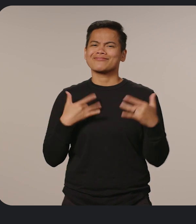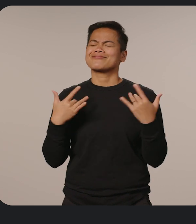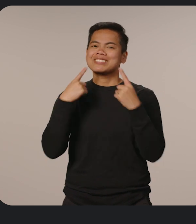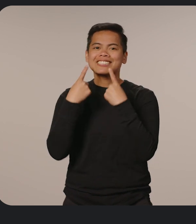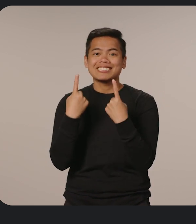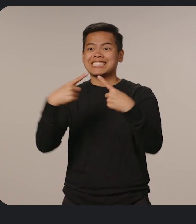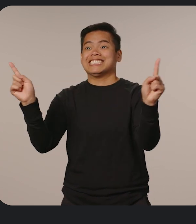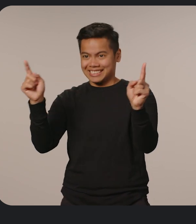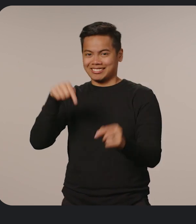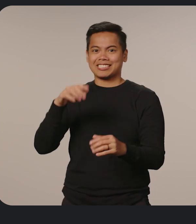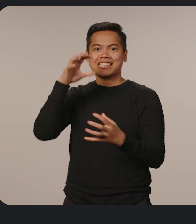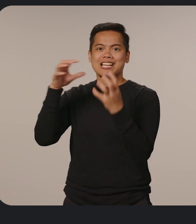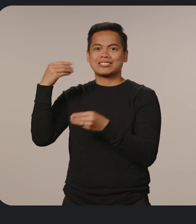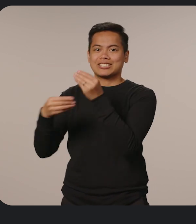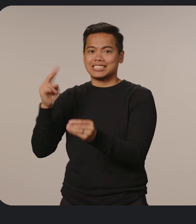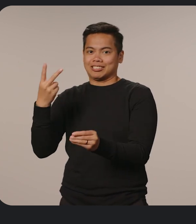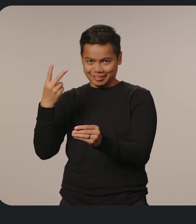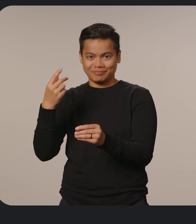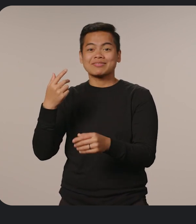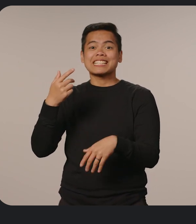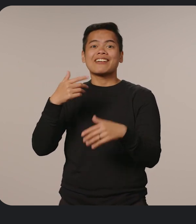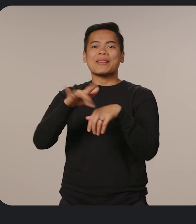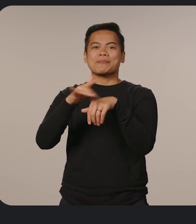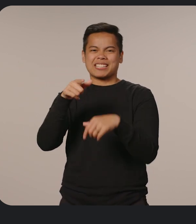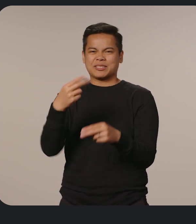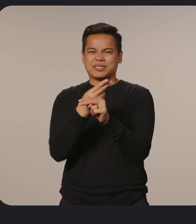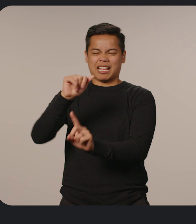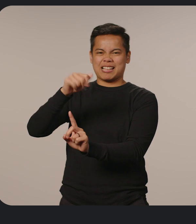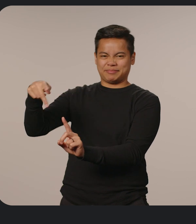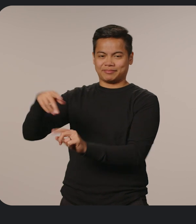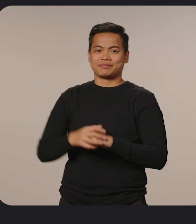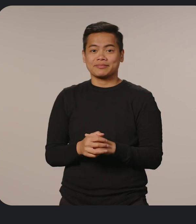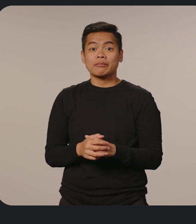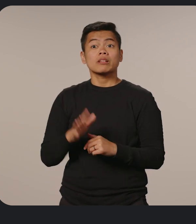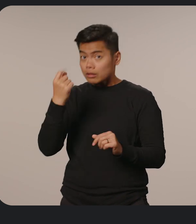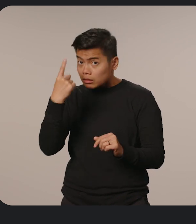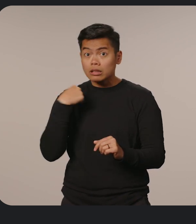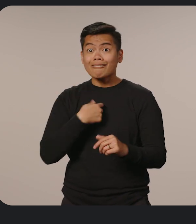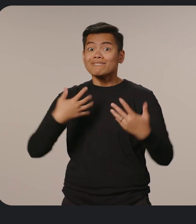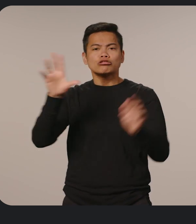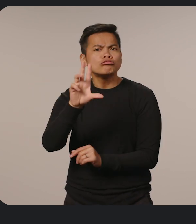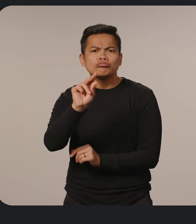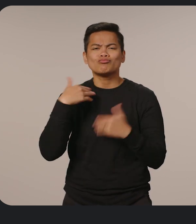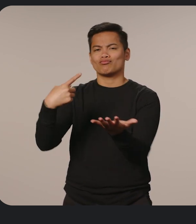to General availability so you can confidently use it in your production apps